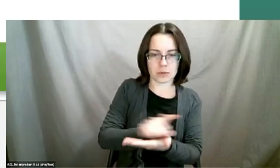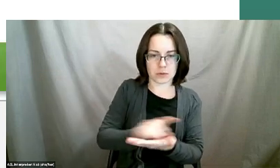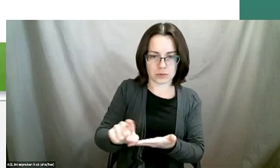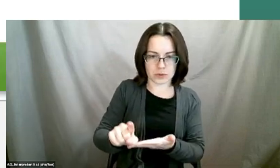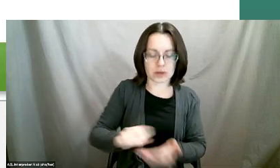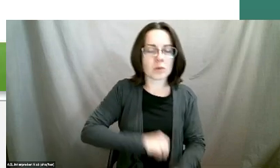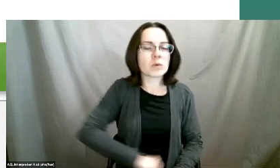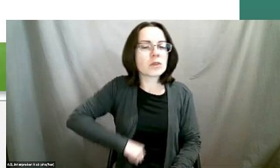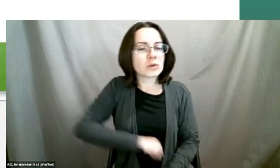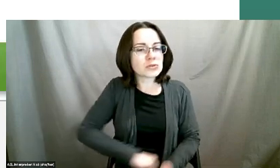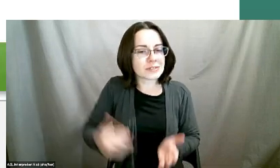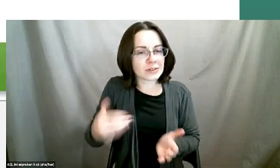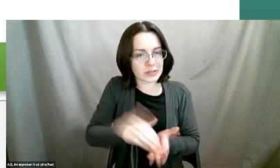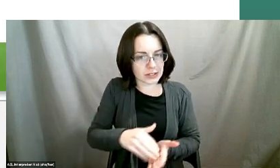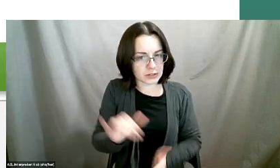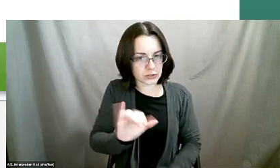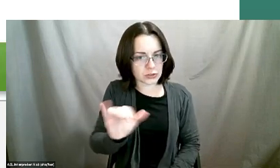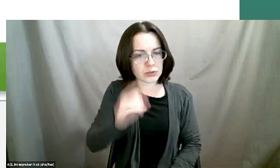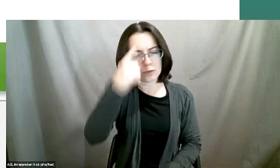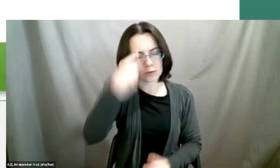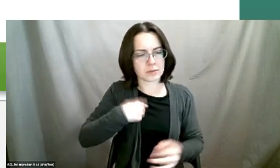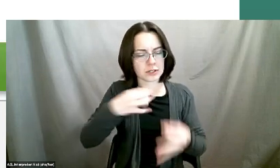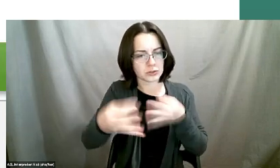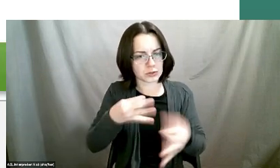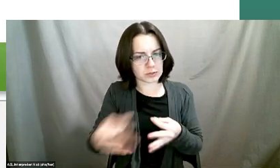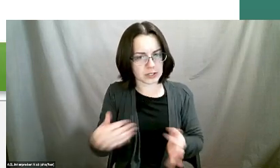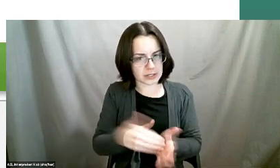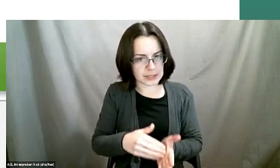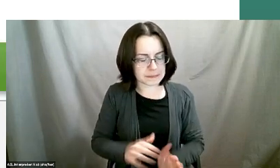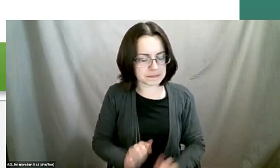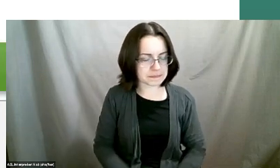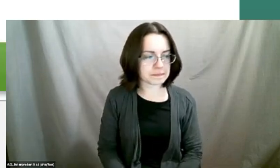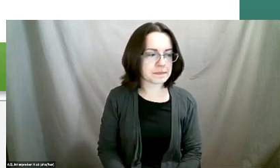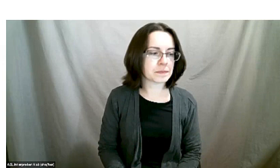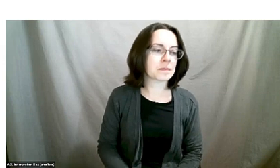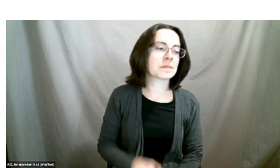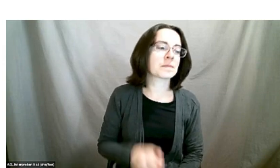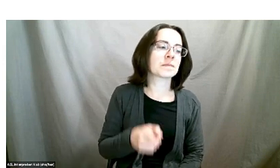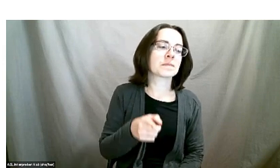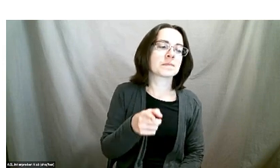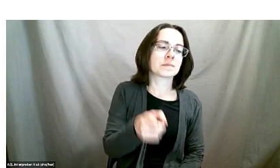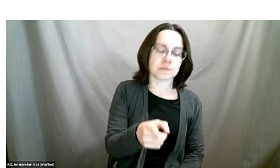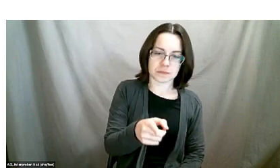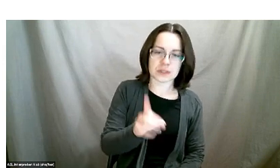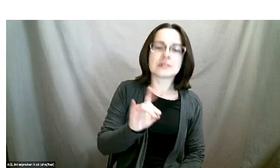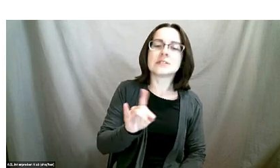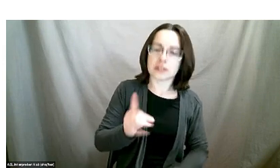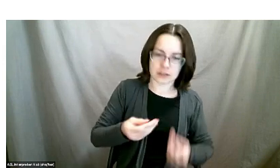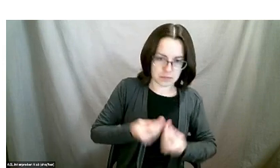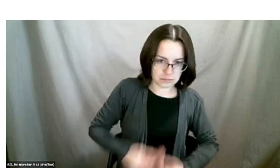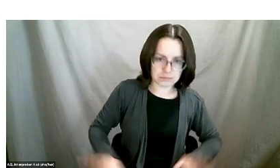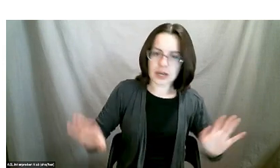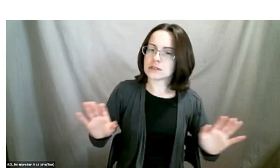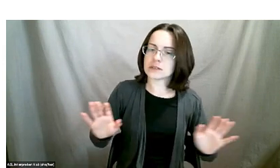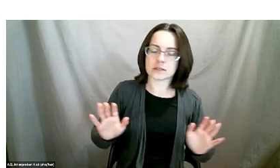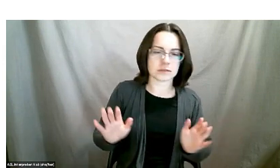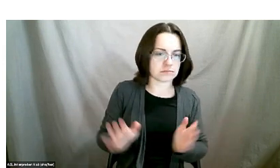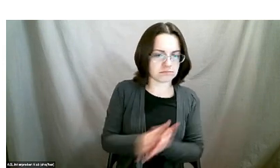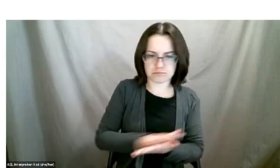really explain this again to them. She went on to pass all the products of conception, did not need any further treatment